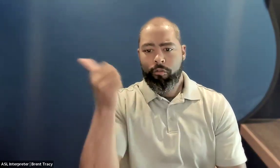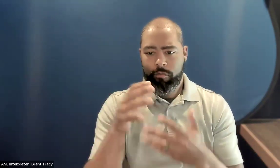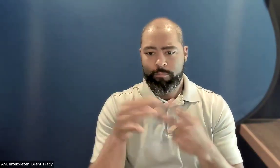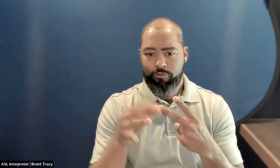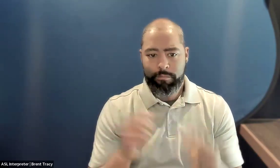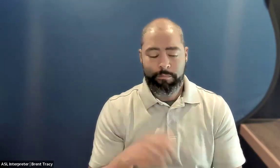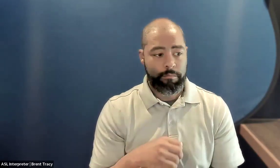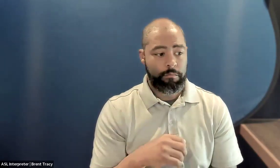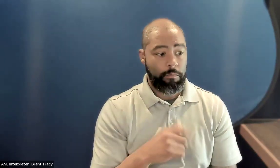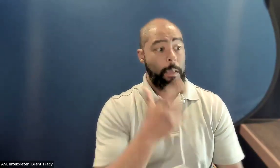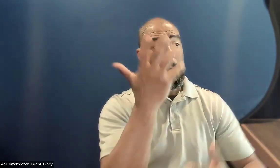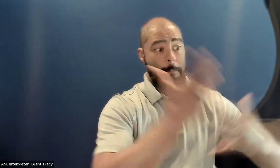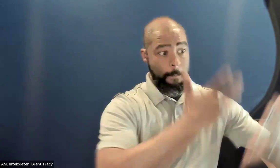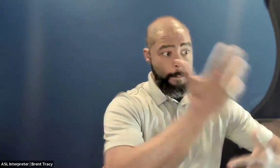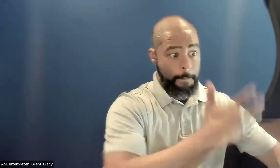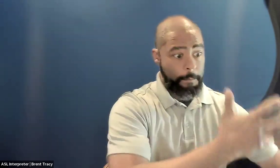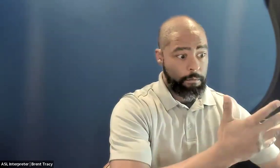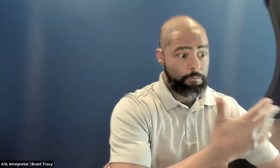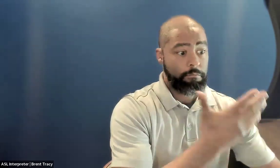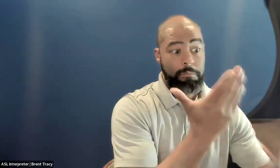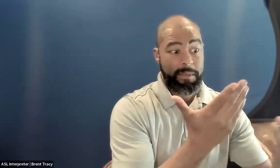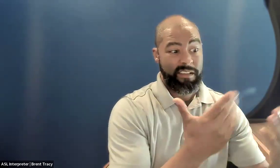reduction strategies in overburdened areas.